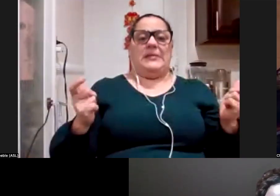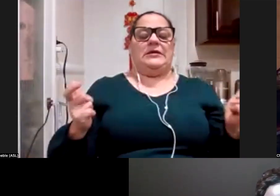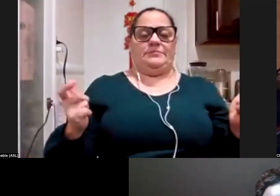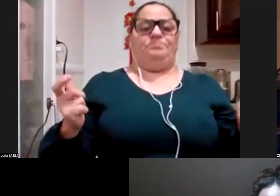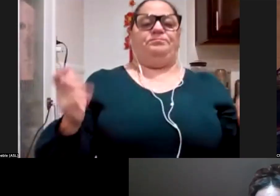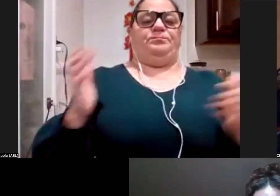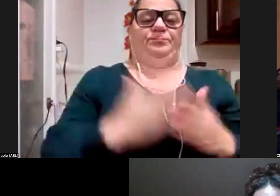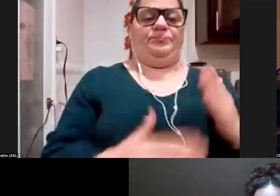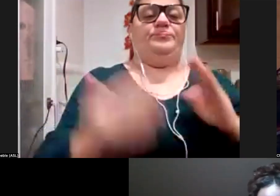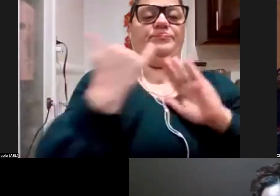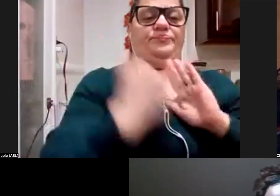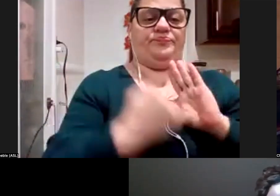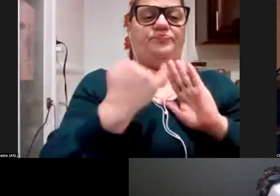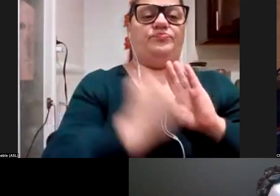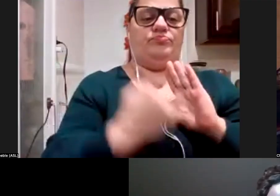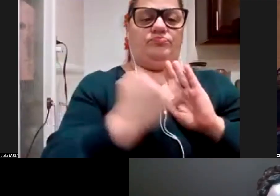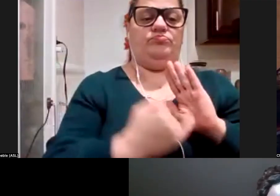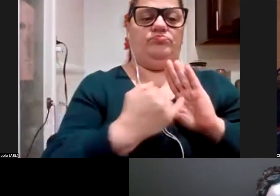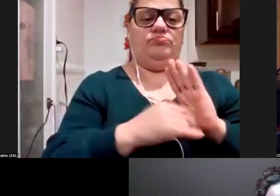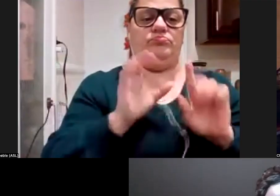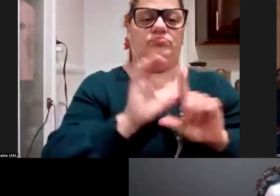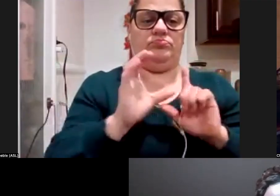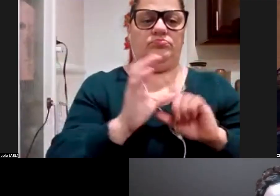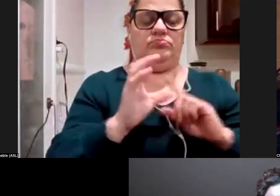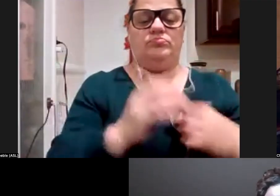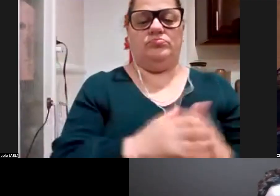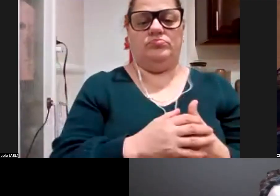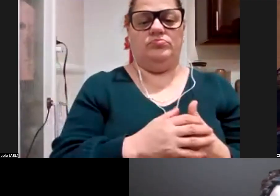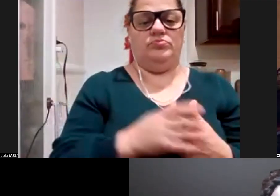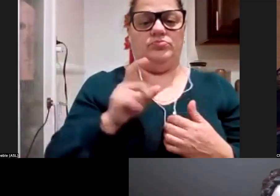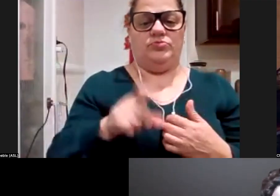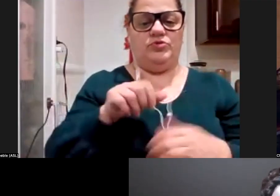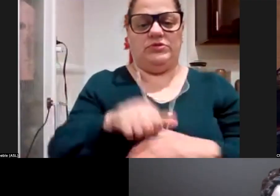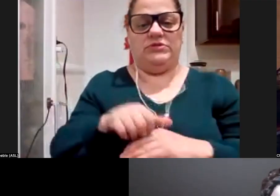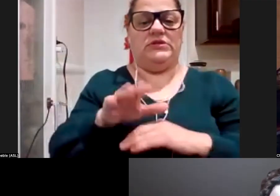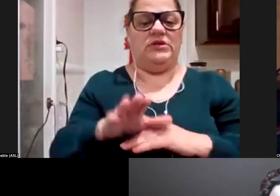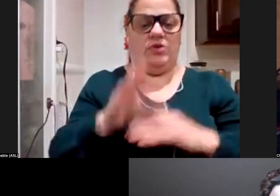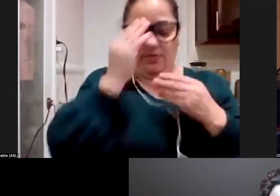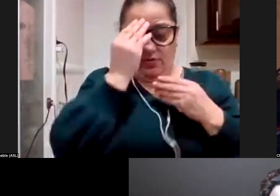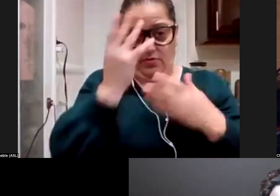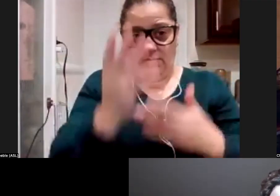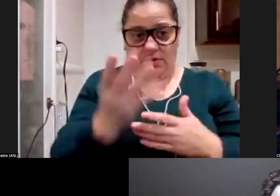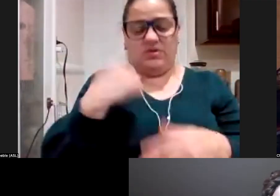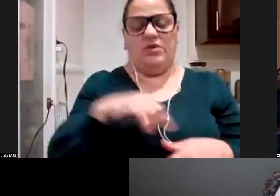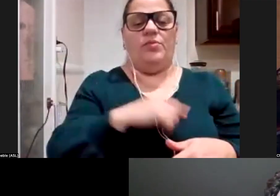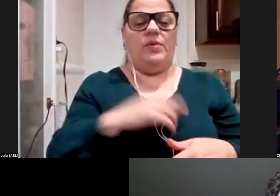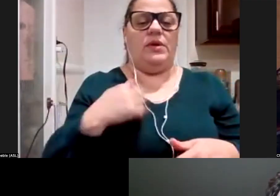of art culture. Um, you can definitely send over some information and like, you know, explain like